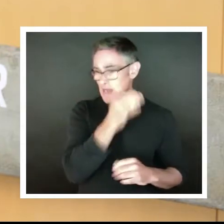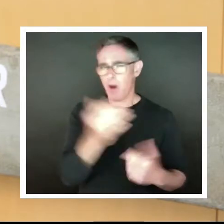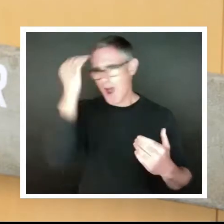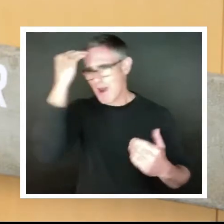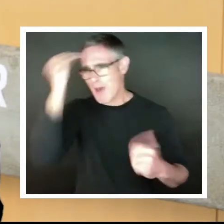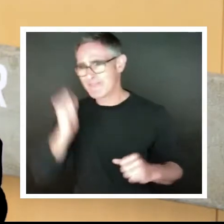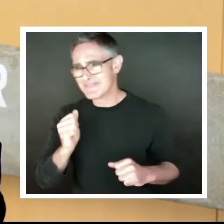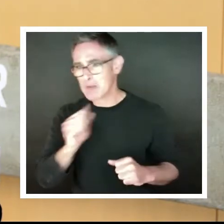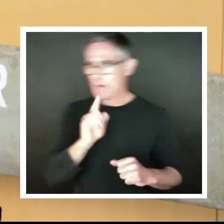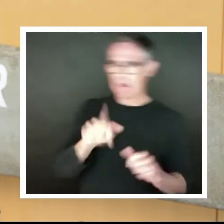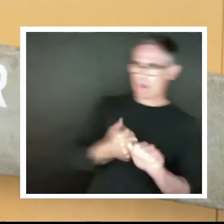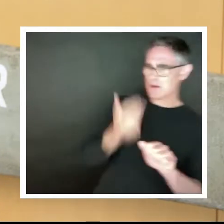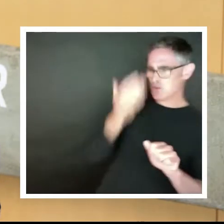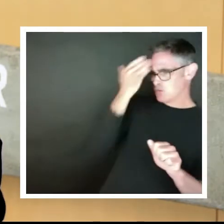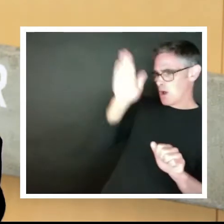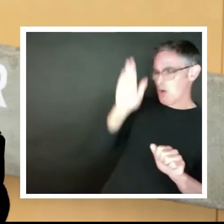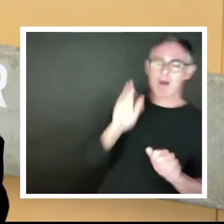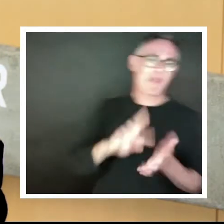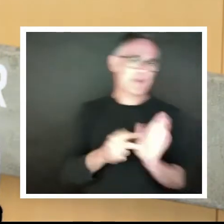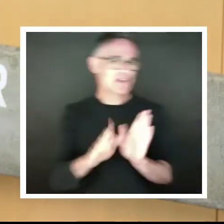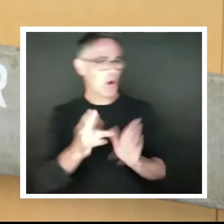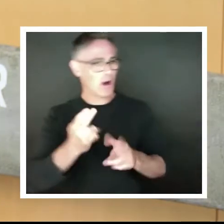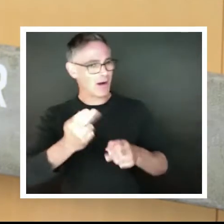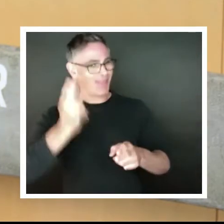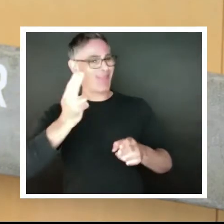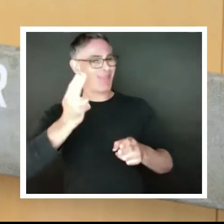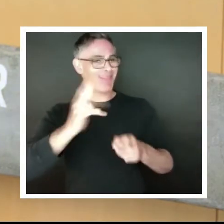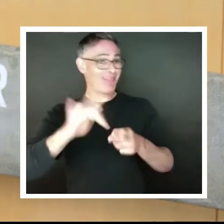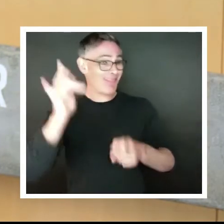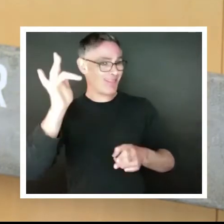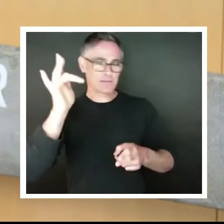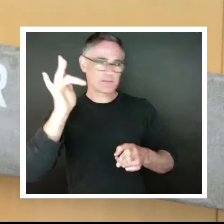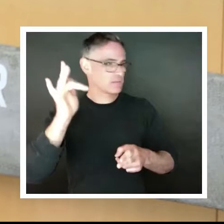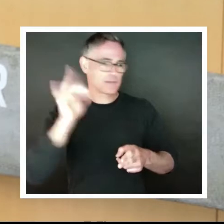it'll take away your credibility when you actually do have something important to say.